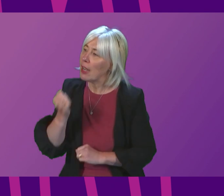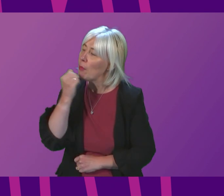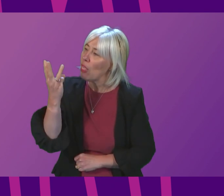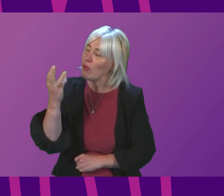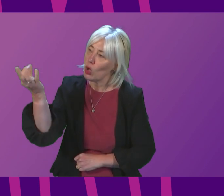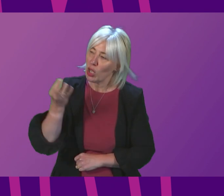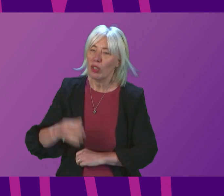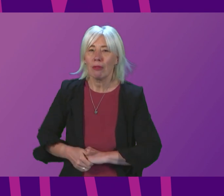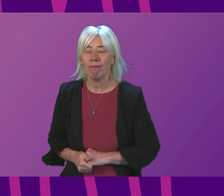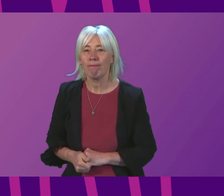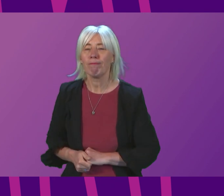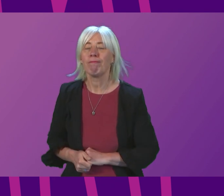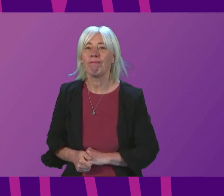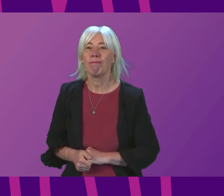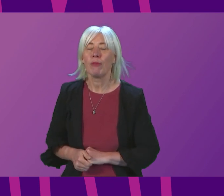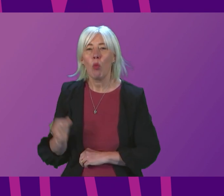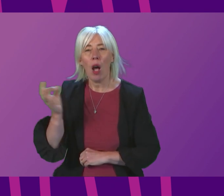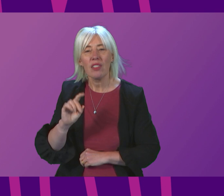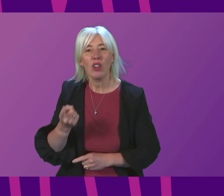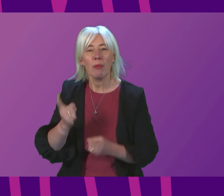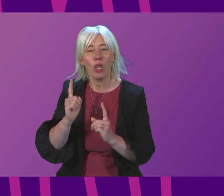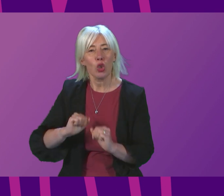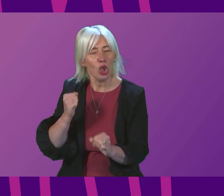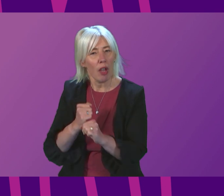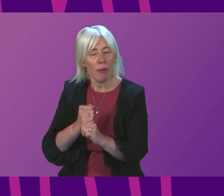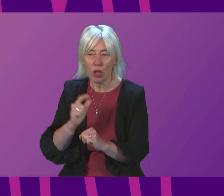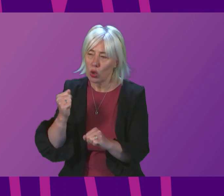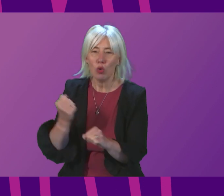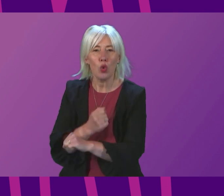properly considered. To ask the First Minister what the Scottish Government is doing to ensure that perpetrators